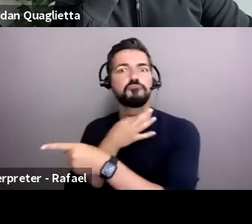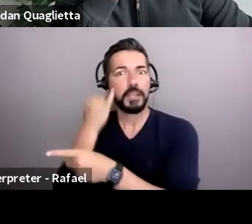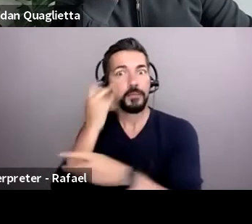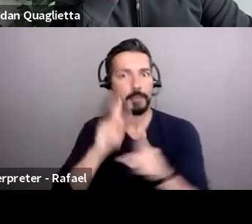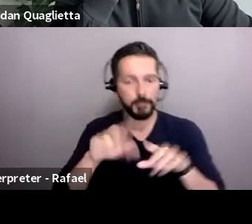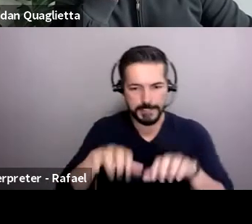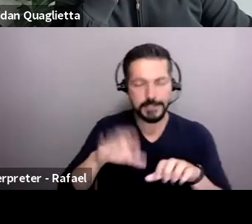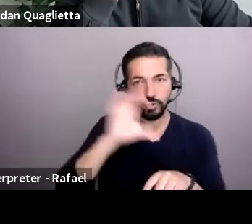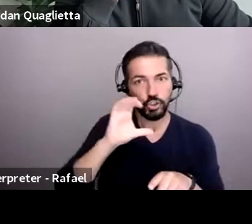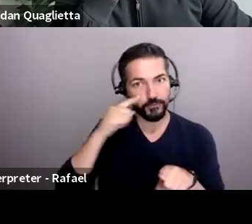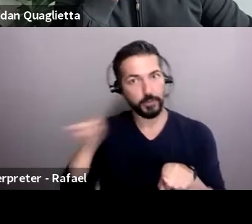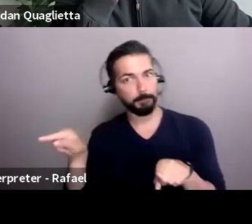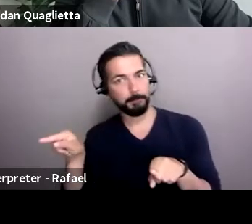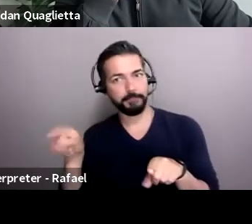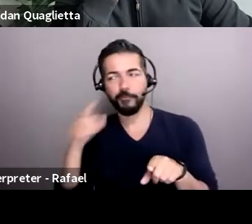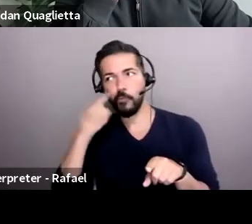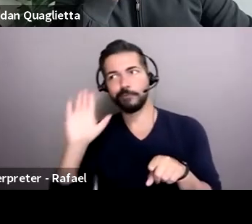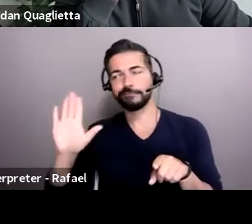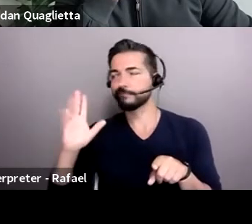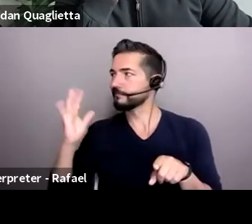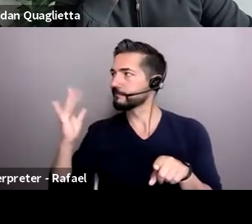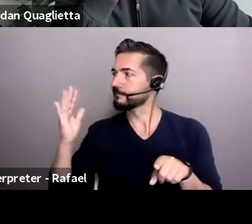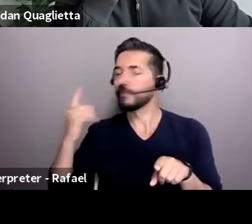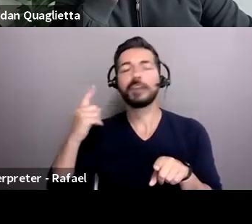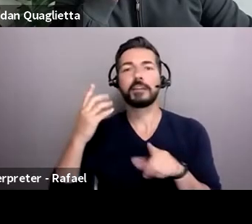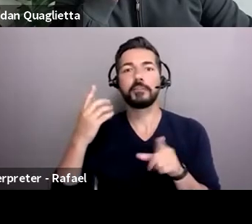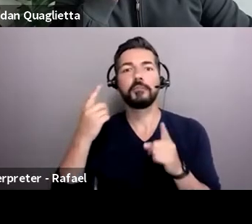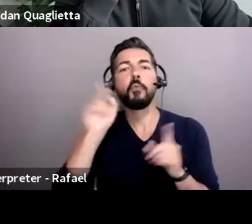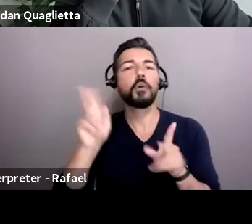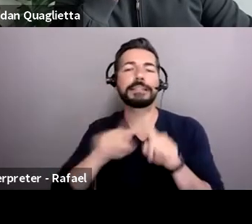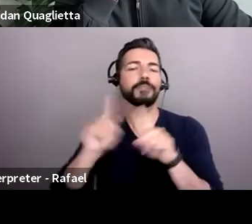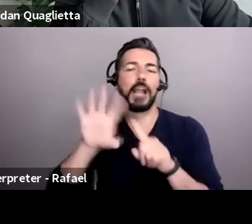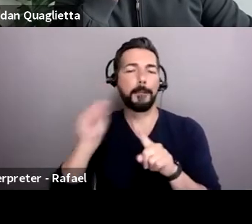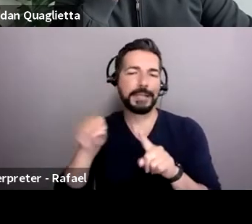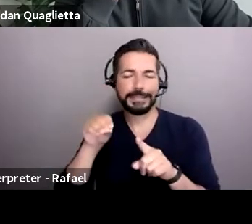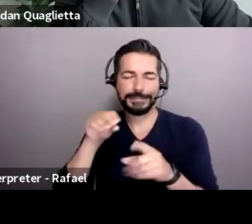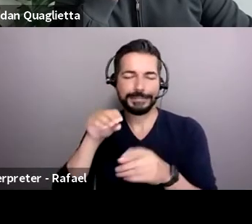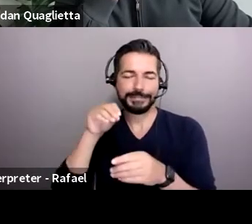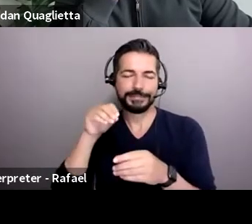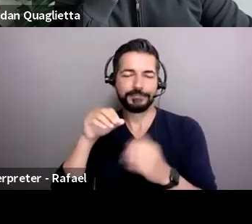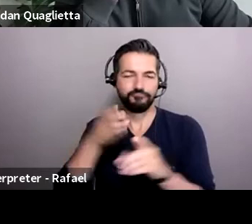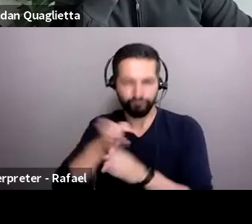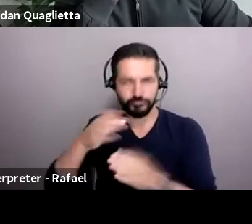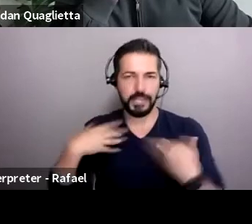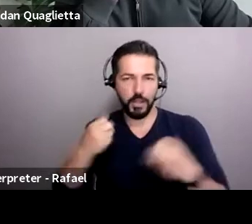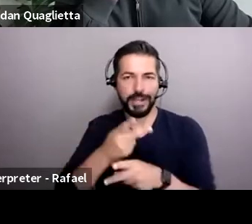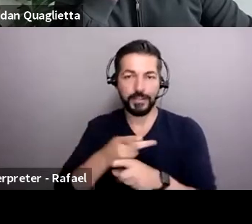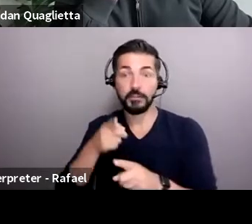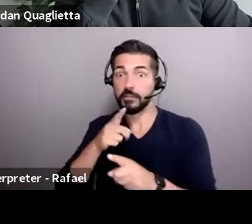for companies and the health care that they provide and really specifically, what they provided within that health care,